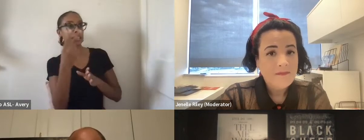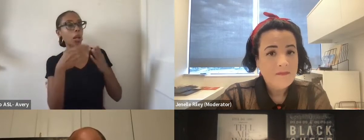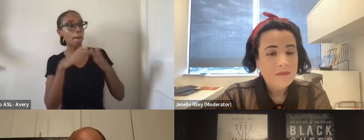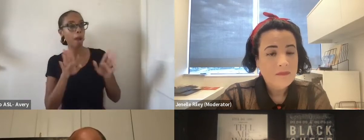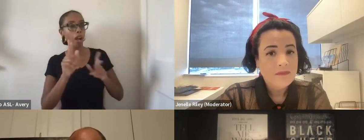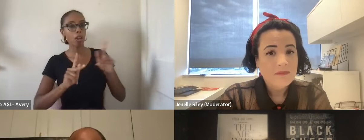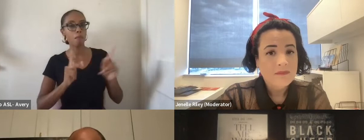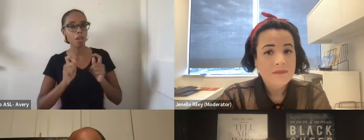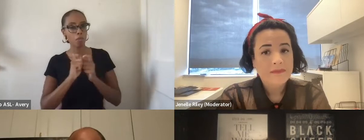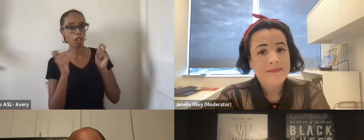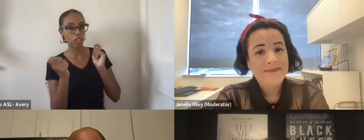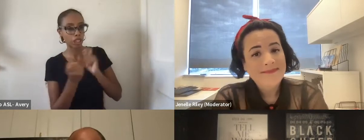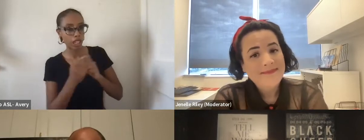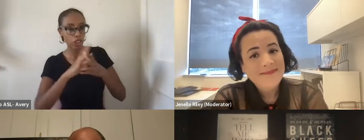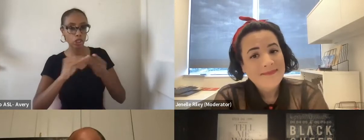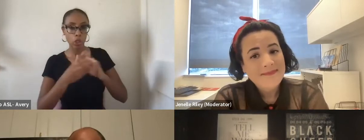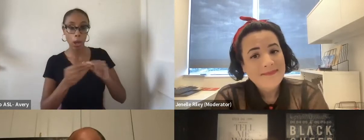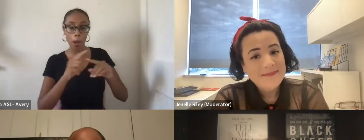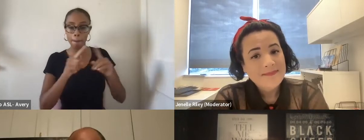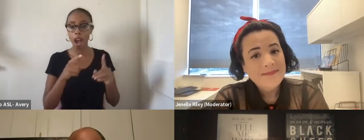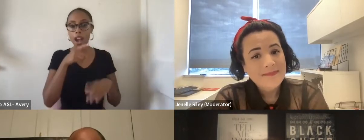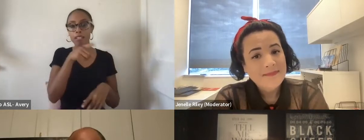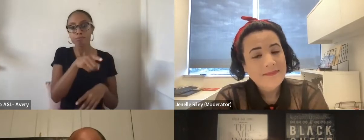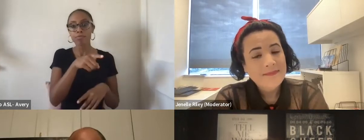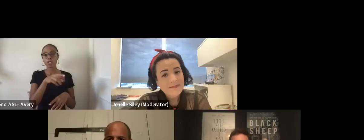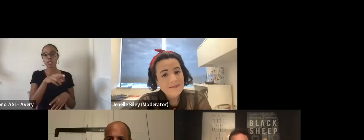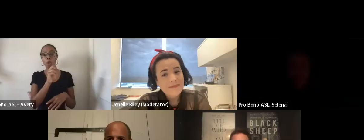of entertainment, or sort of national soap opera or sitcom.